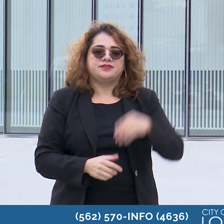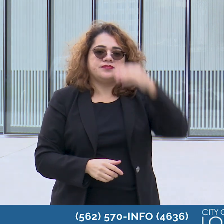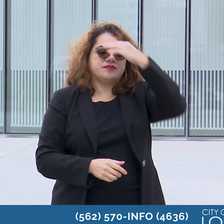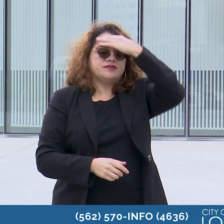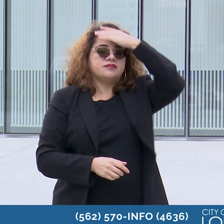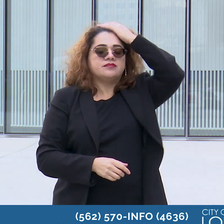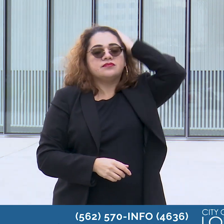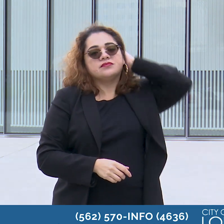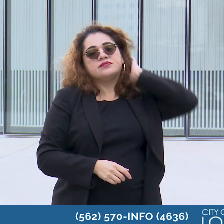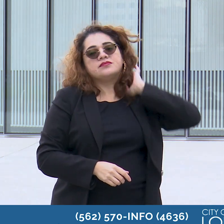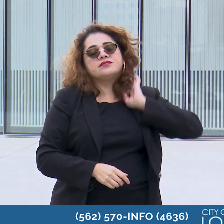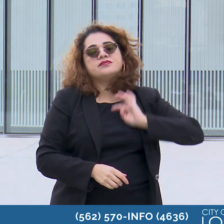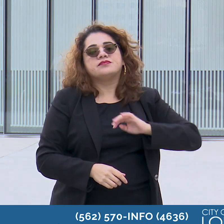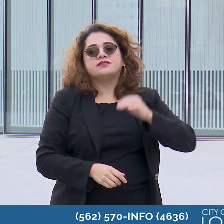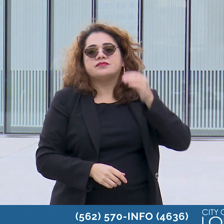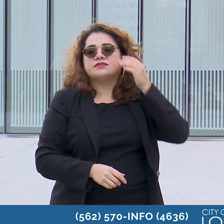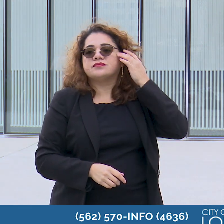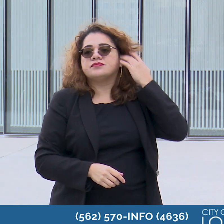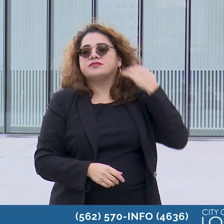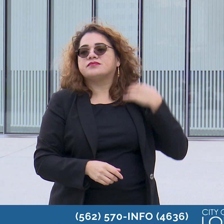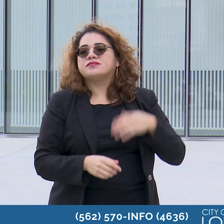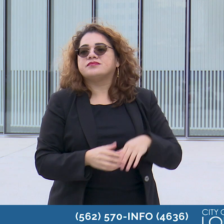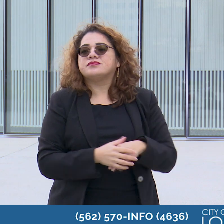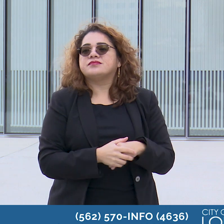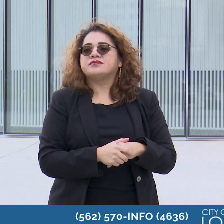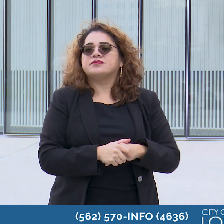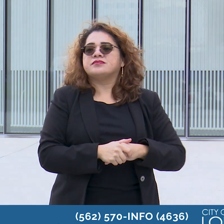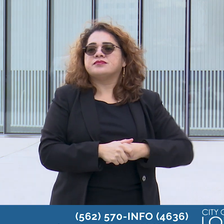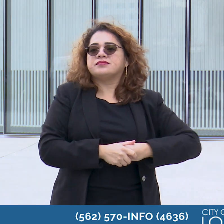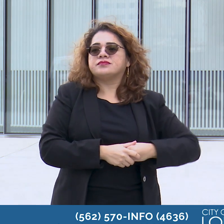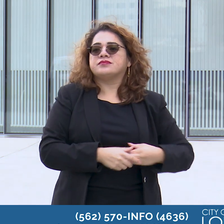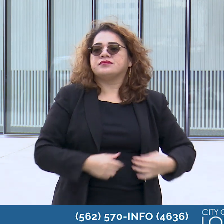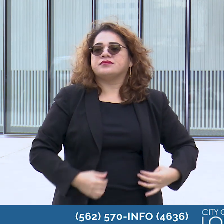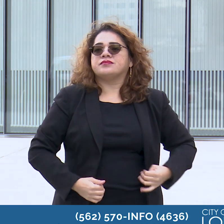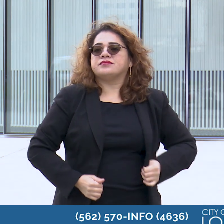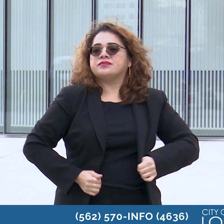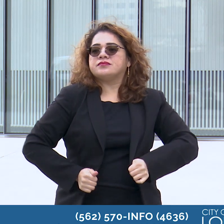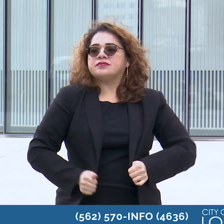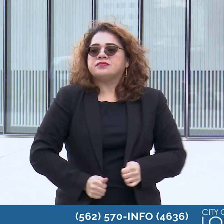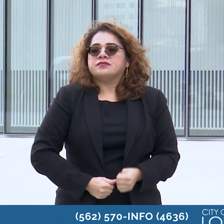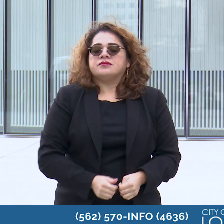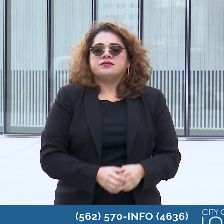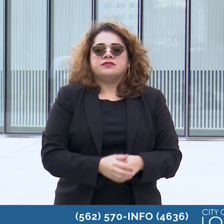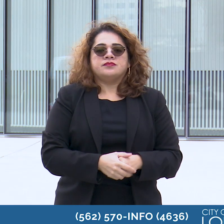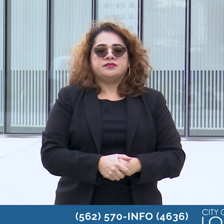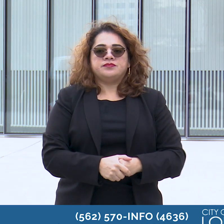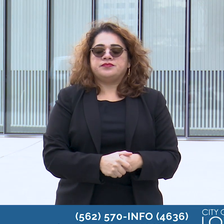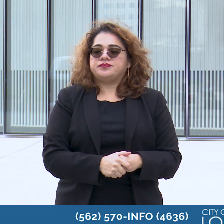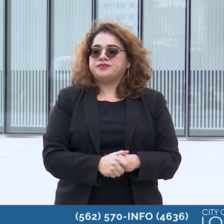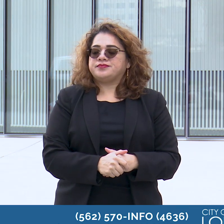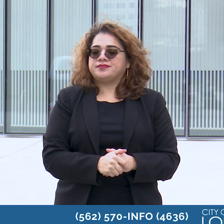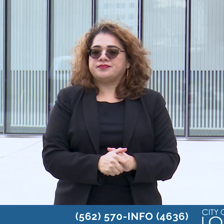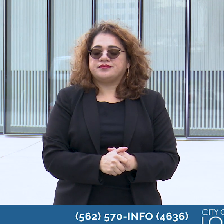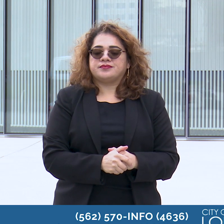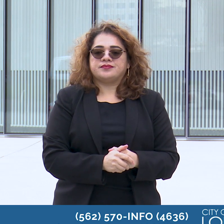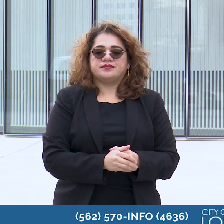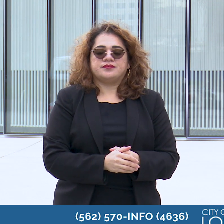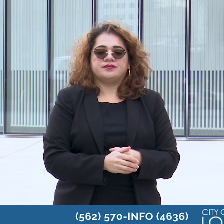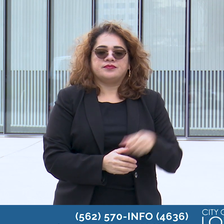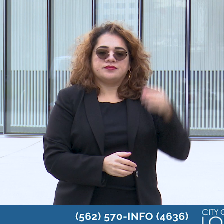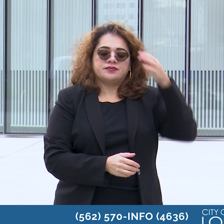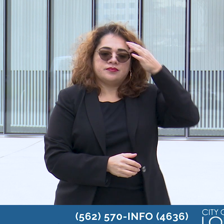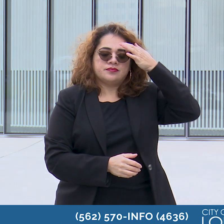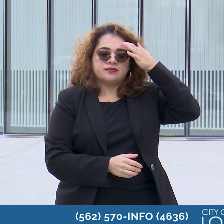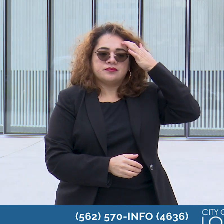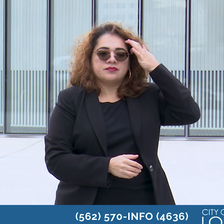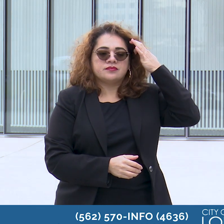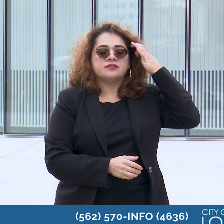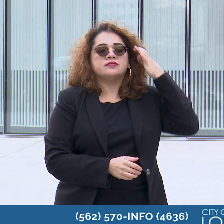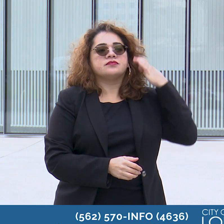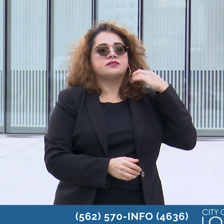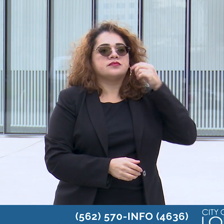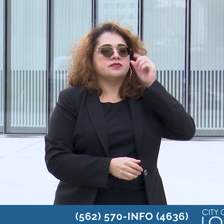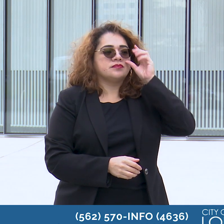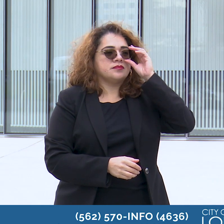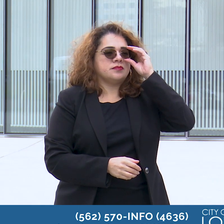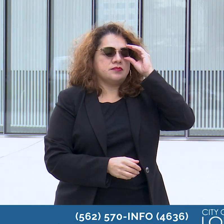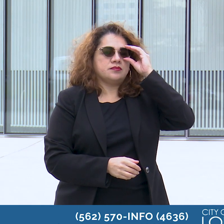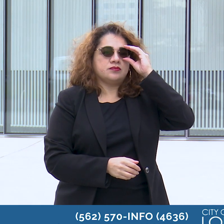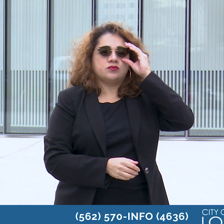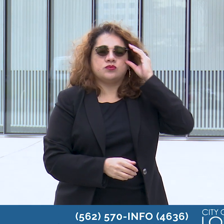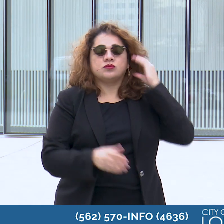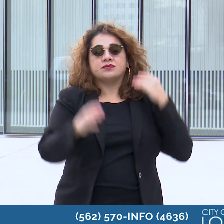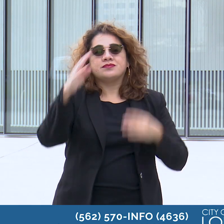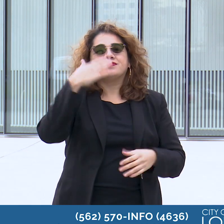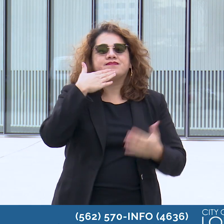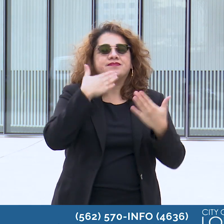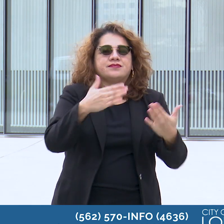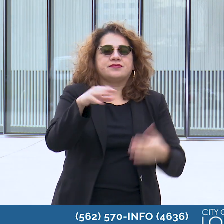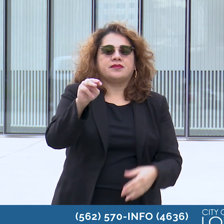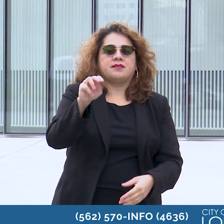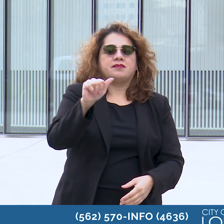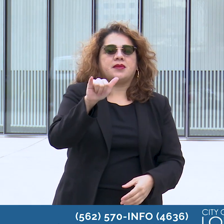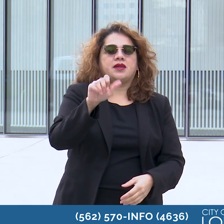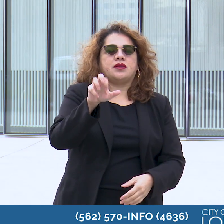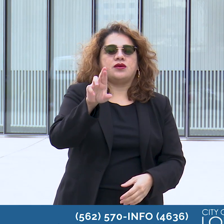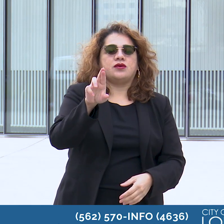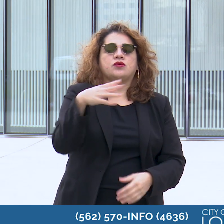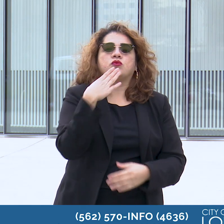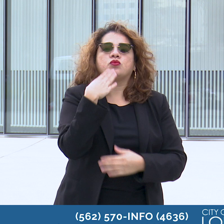Good morning.